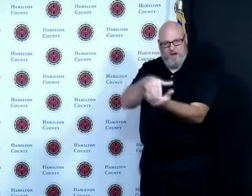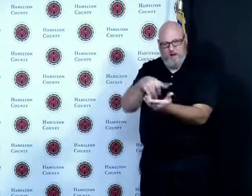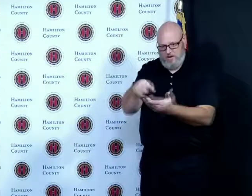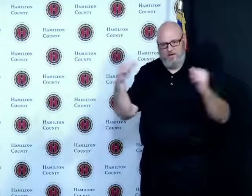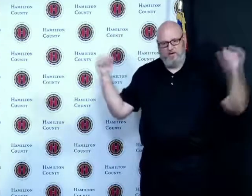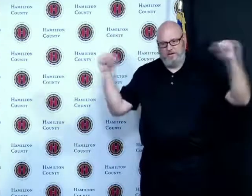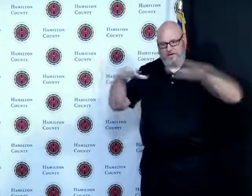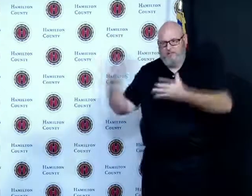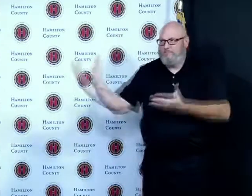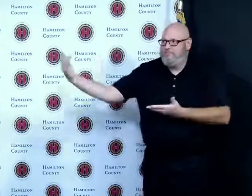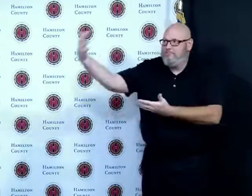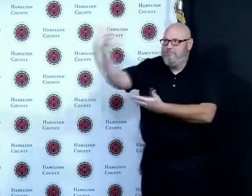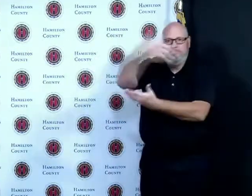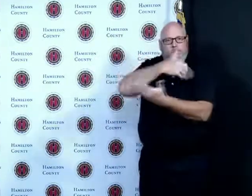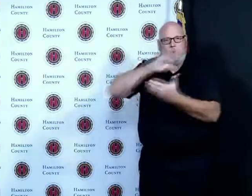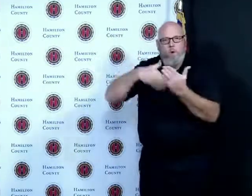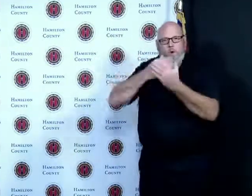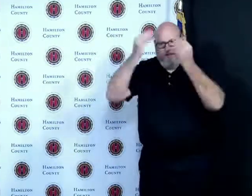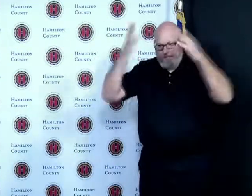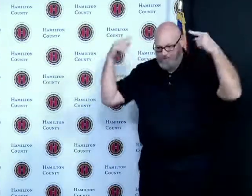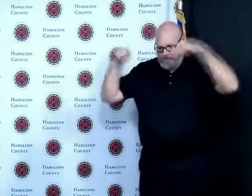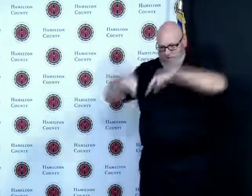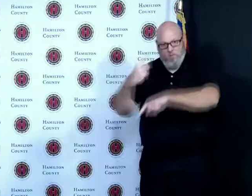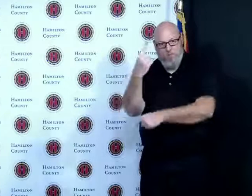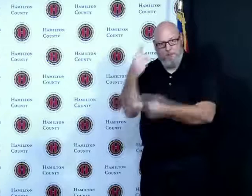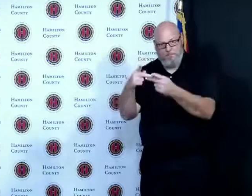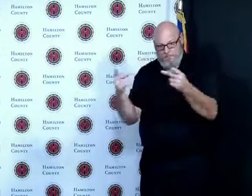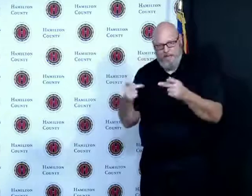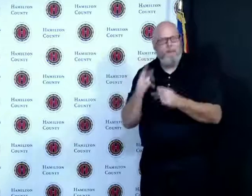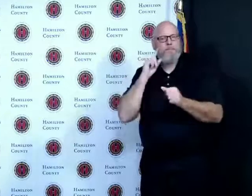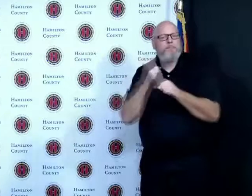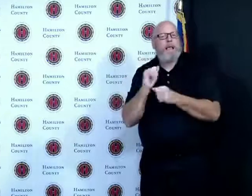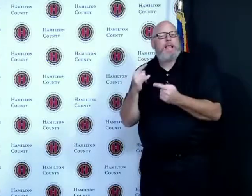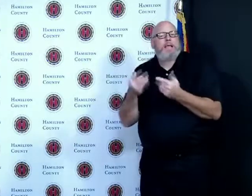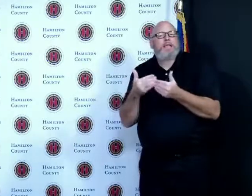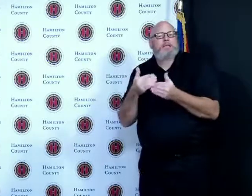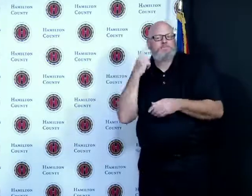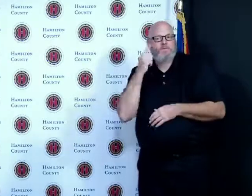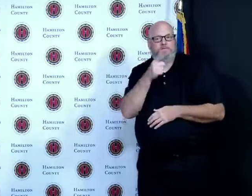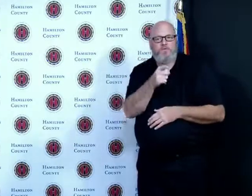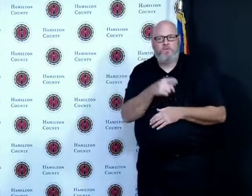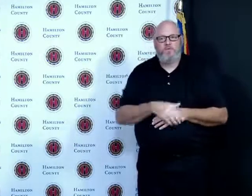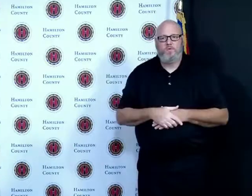does not have the capacity to get online which by the way is a lot of the senior population